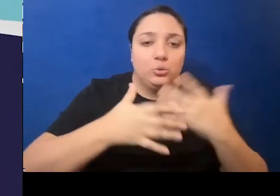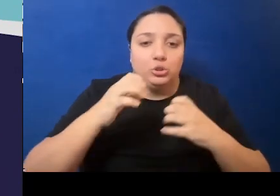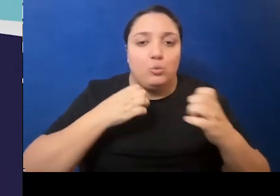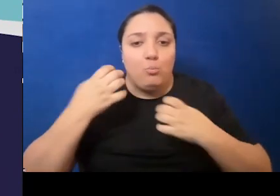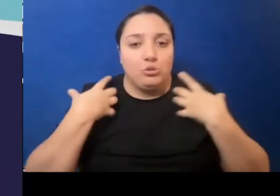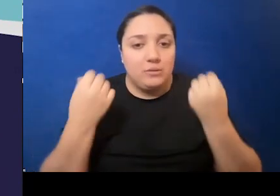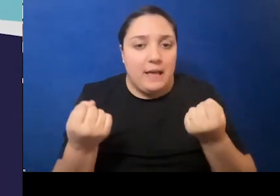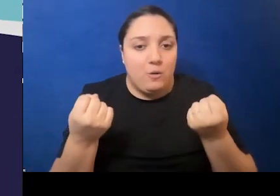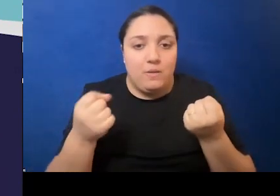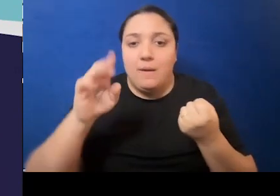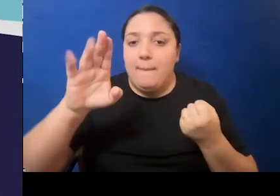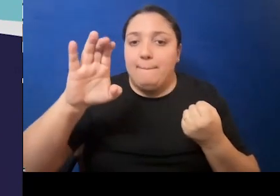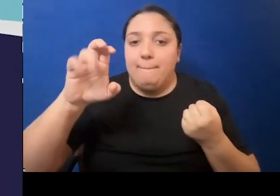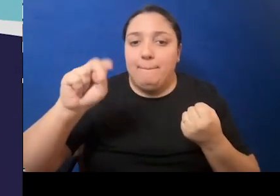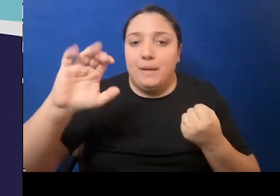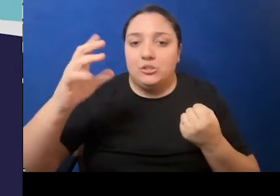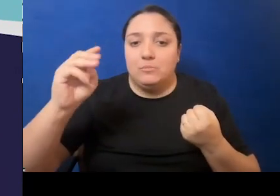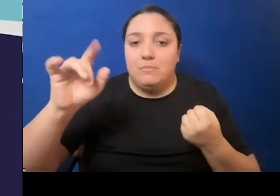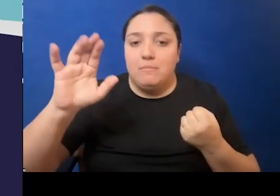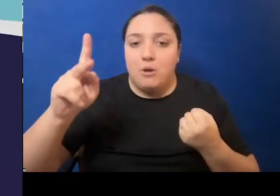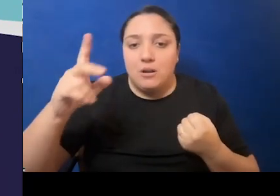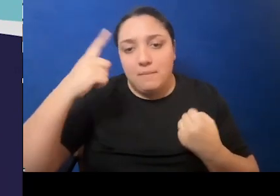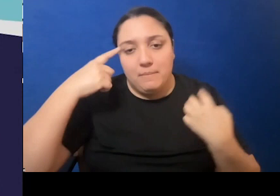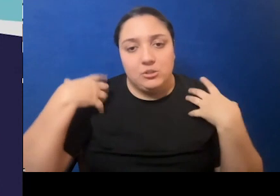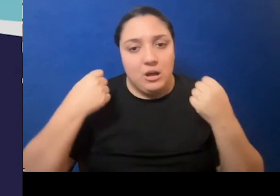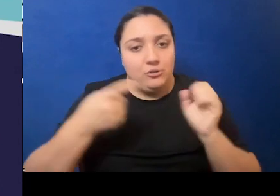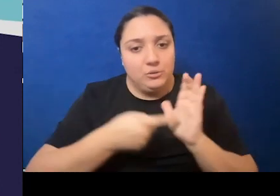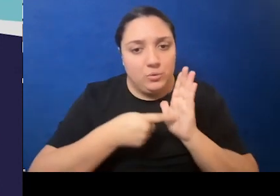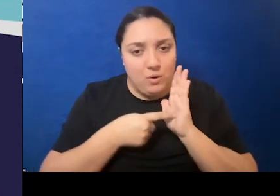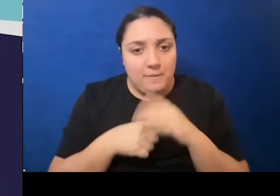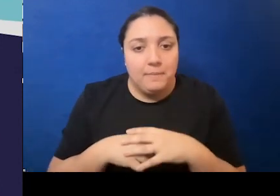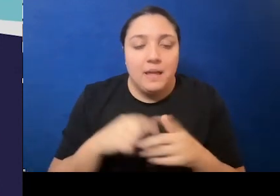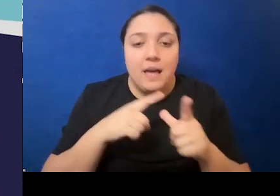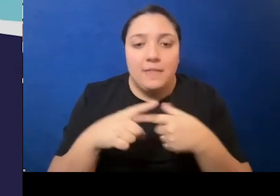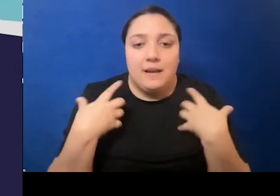MENTAL HEALTH IS REQUIRED, HEALTH CURRICULUM FOR STUDENTS,